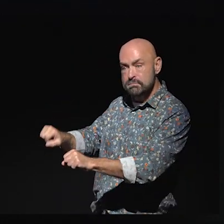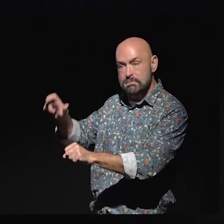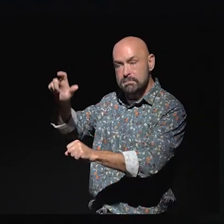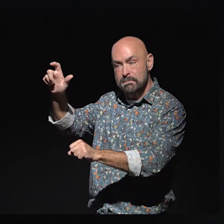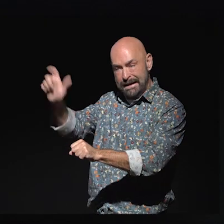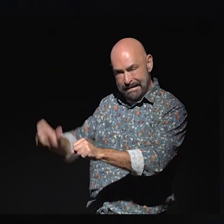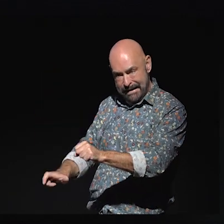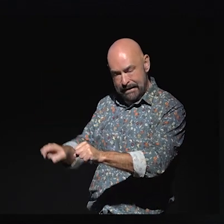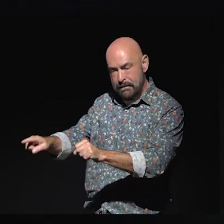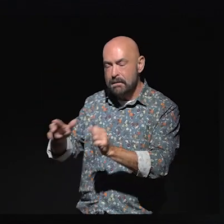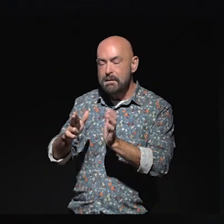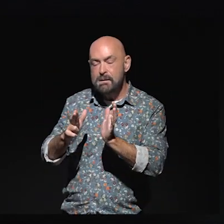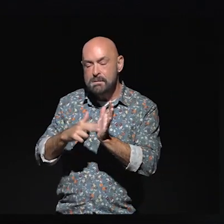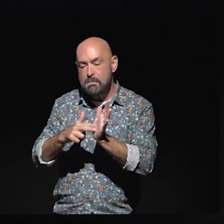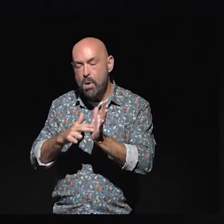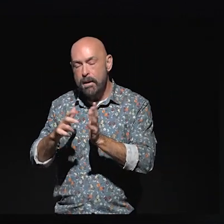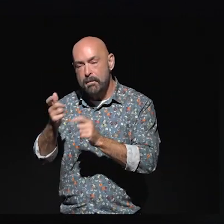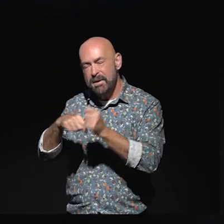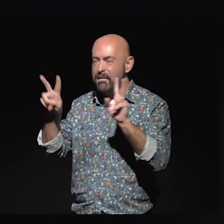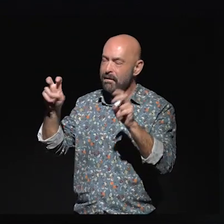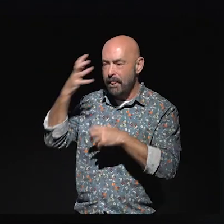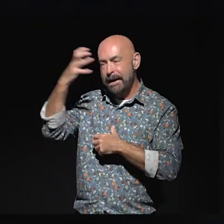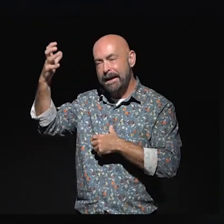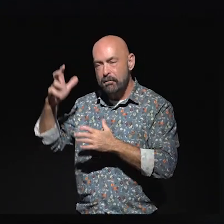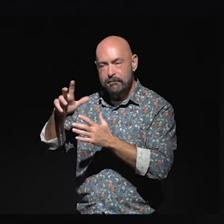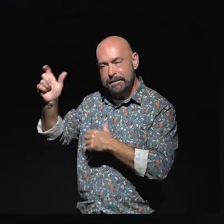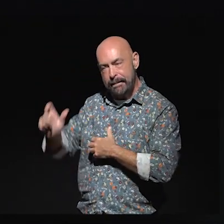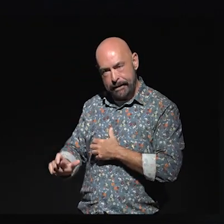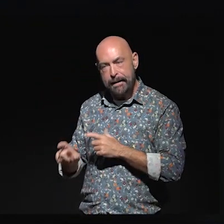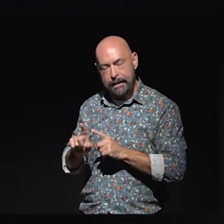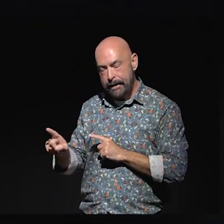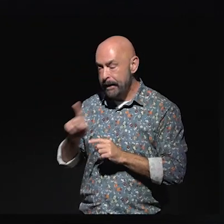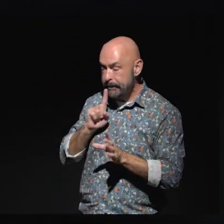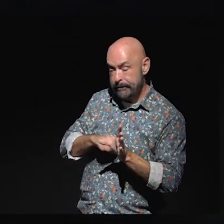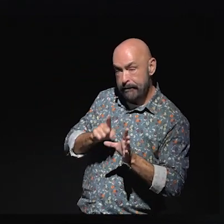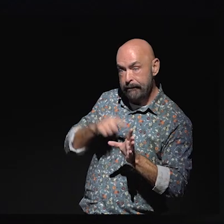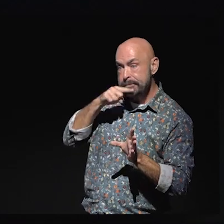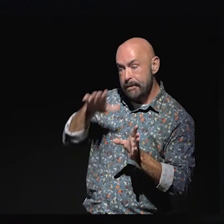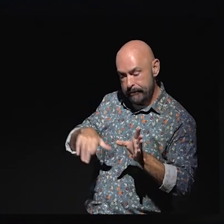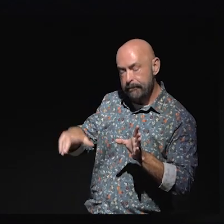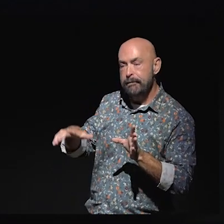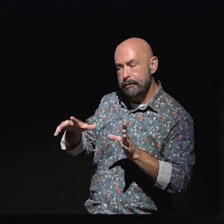Napoleon becomes the king of Italy as well. His young son becomes the king of Rome.